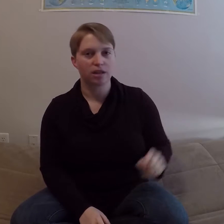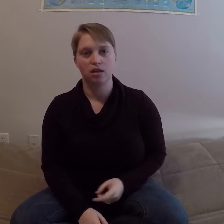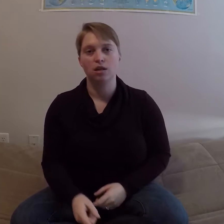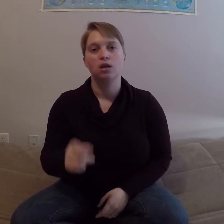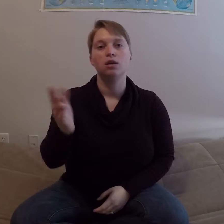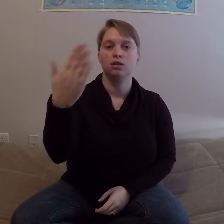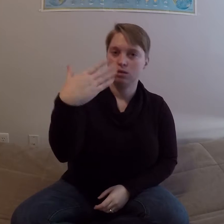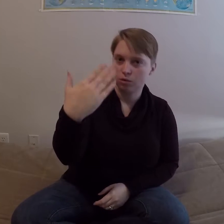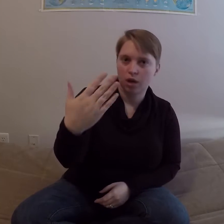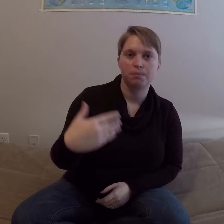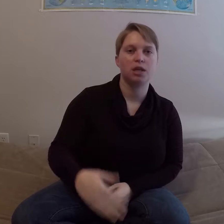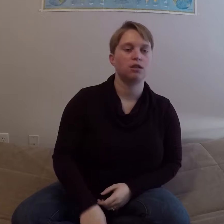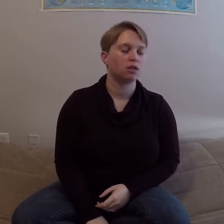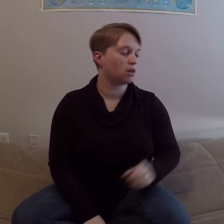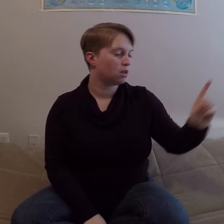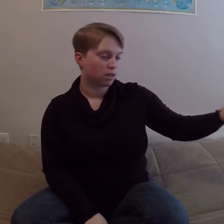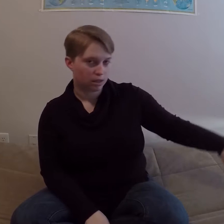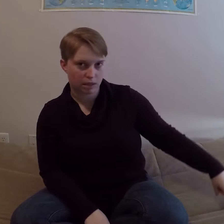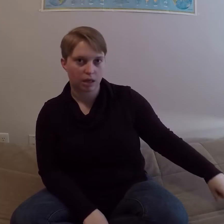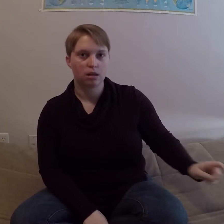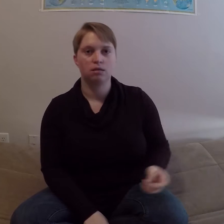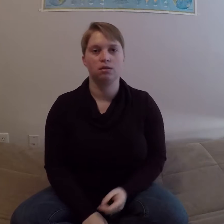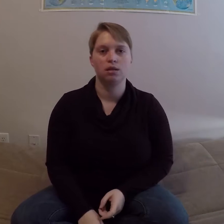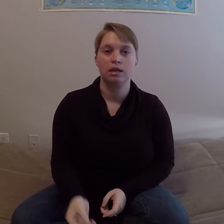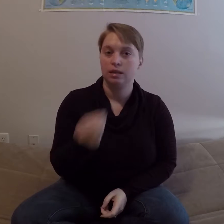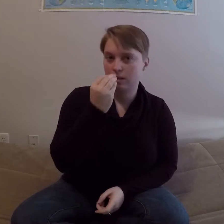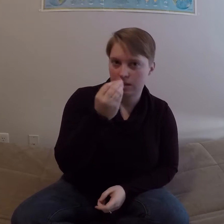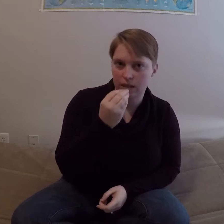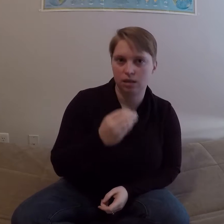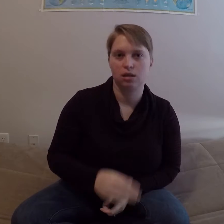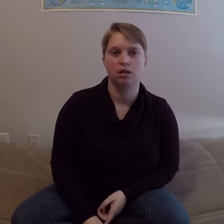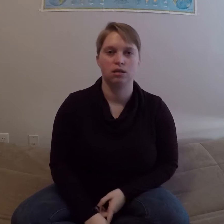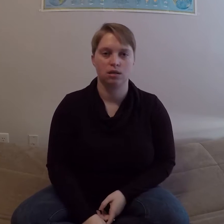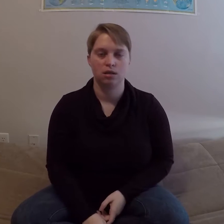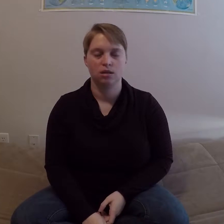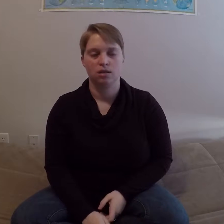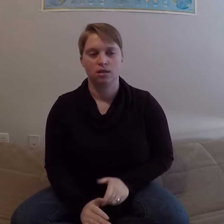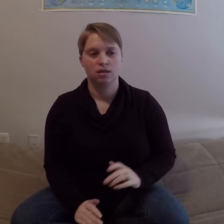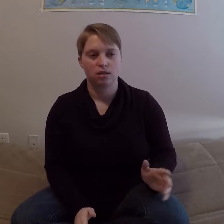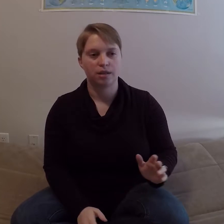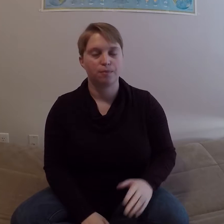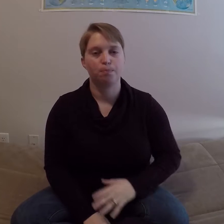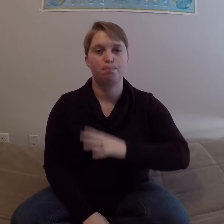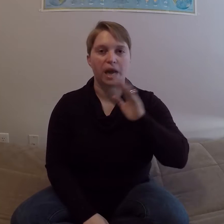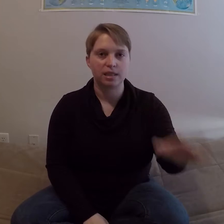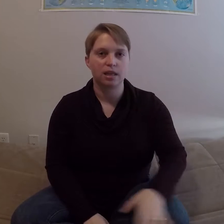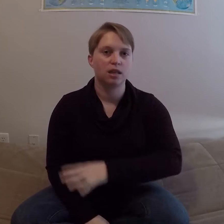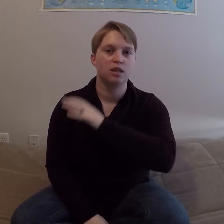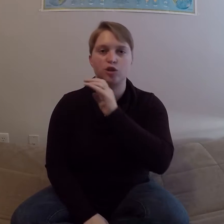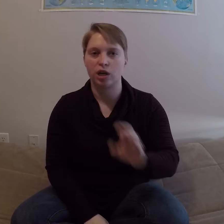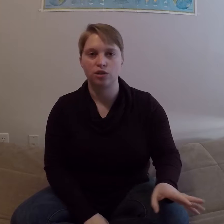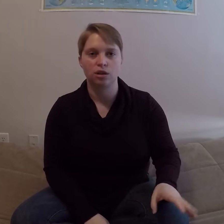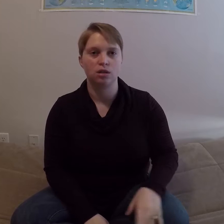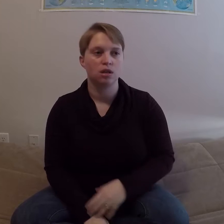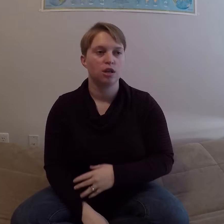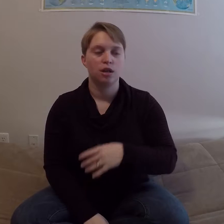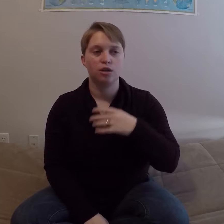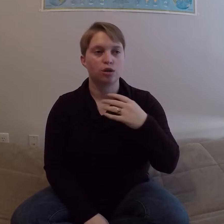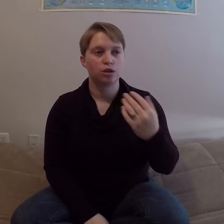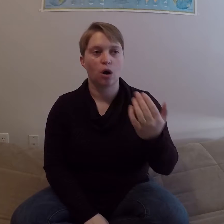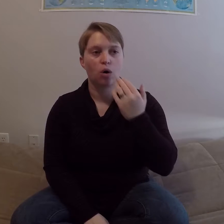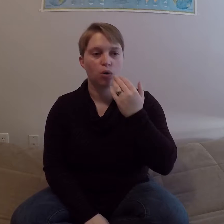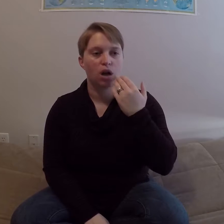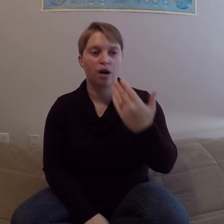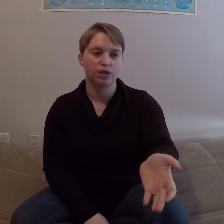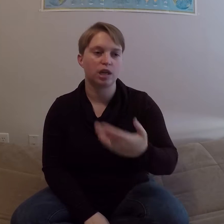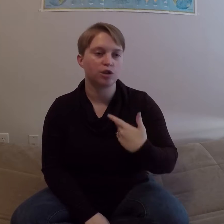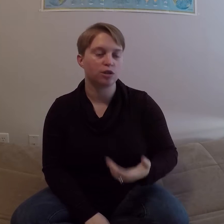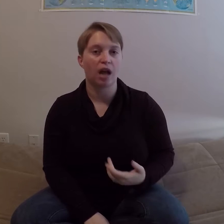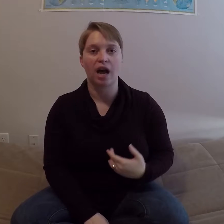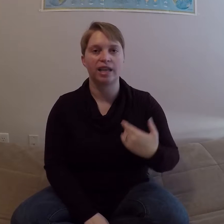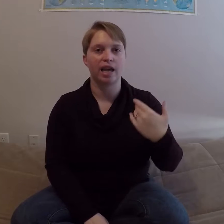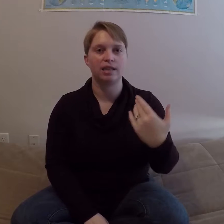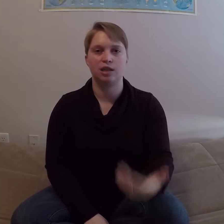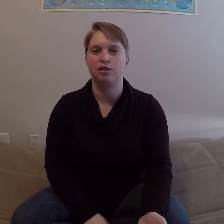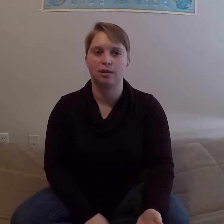like come here, sit, eat. Basic gestures. There’s no conversation. I can’t hear